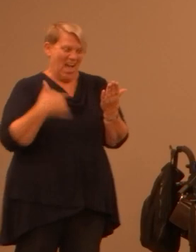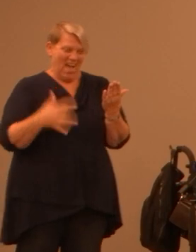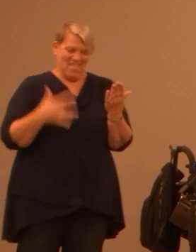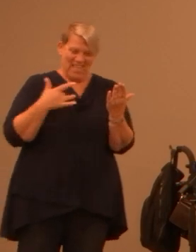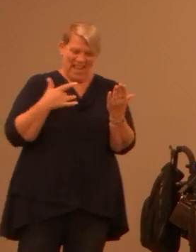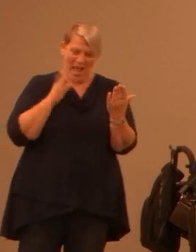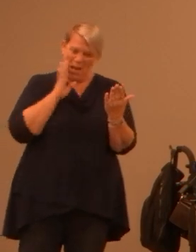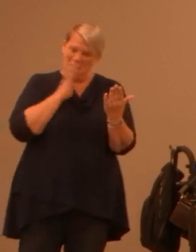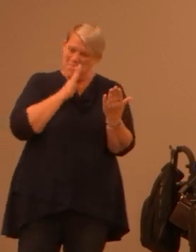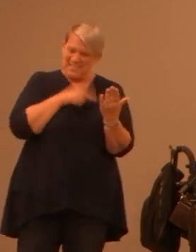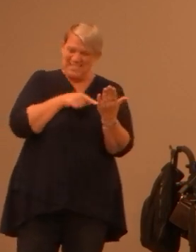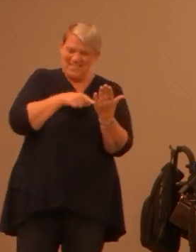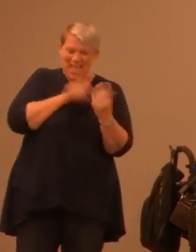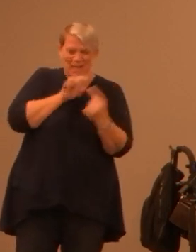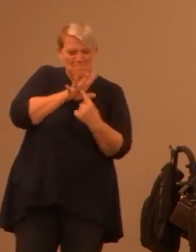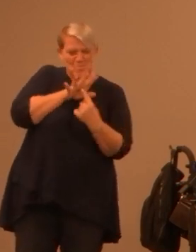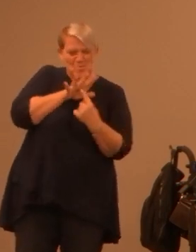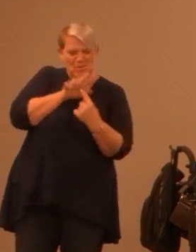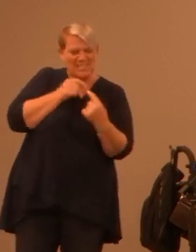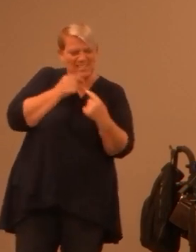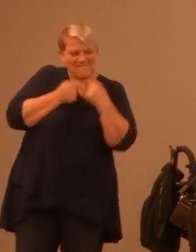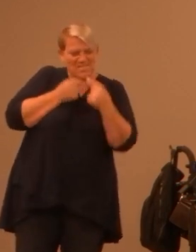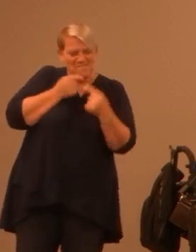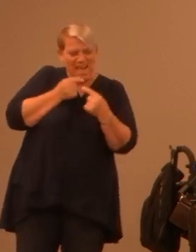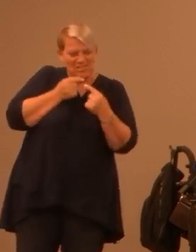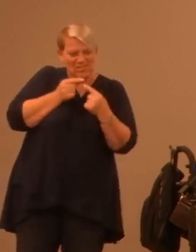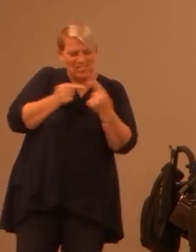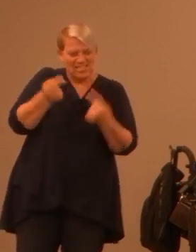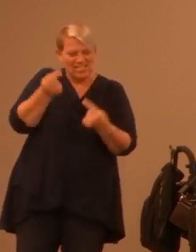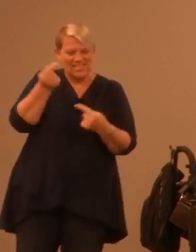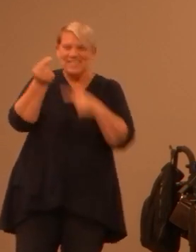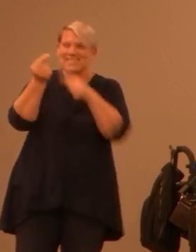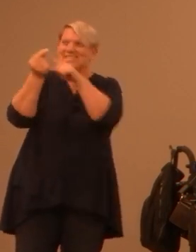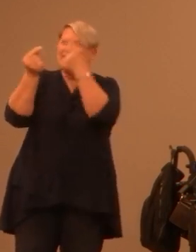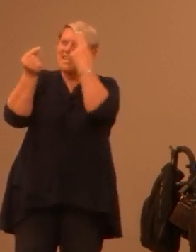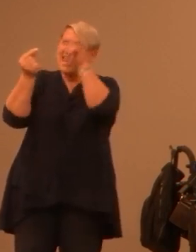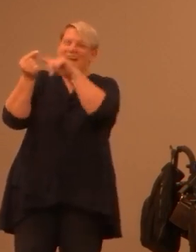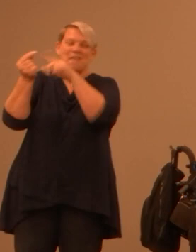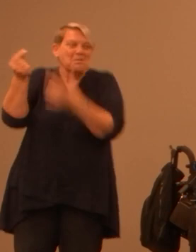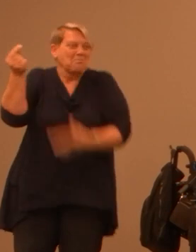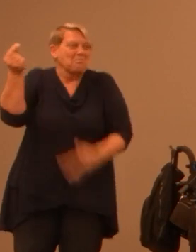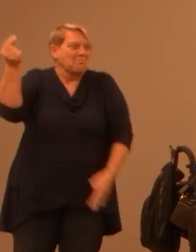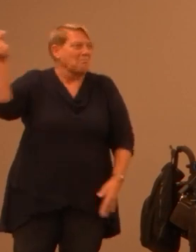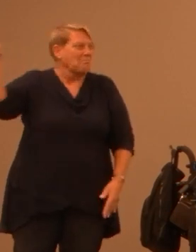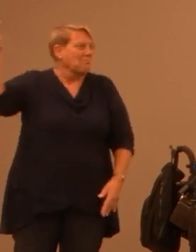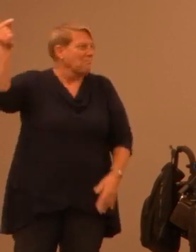that key piece of information as to who won. One second, let me